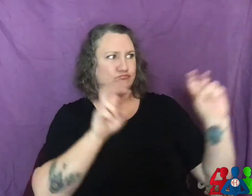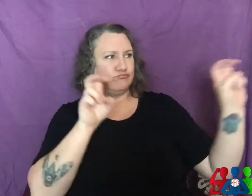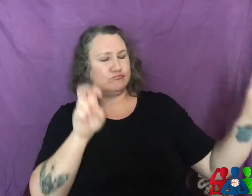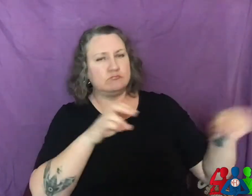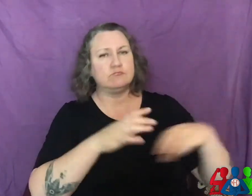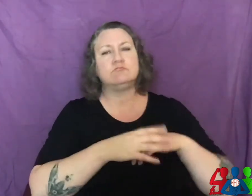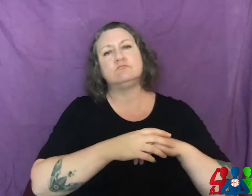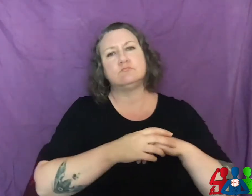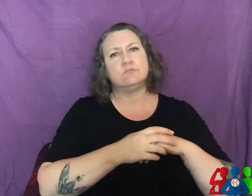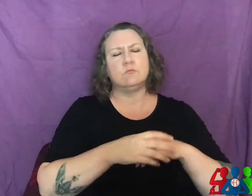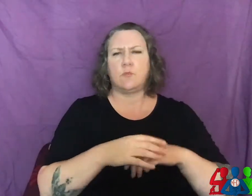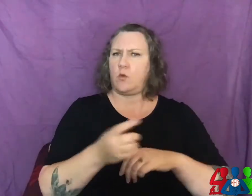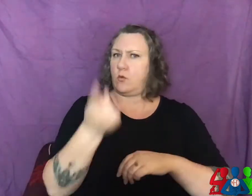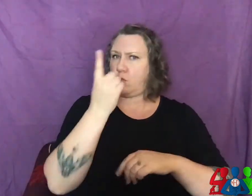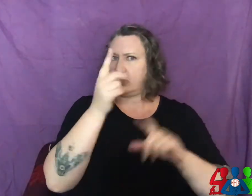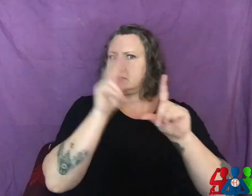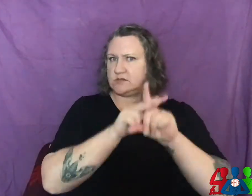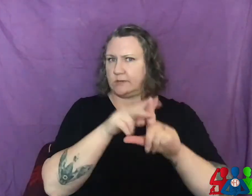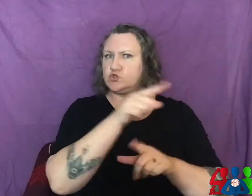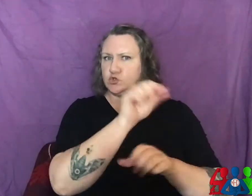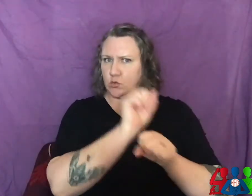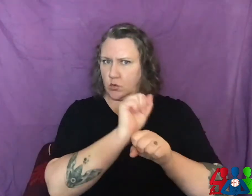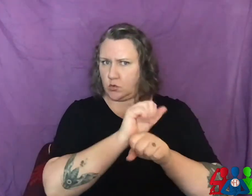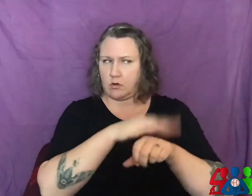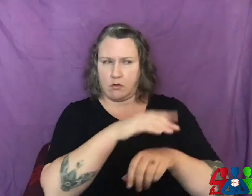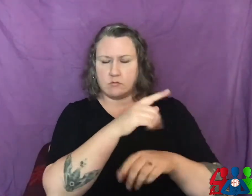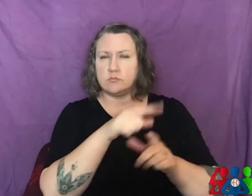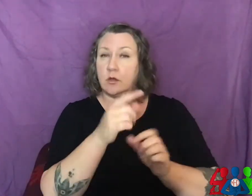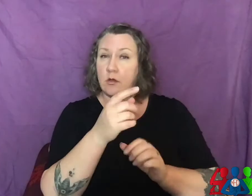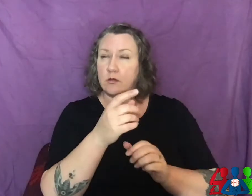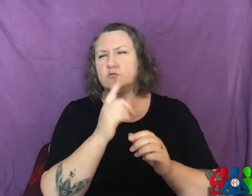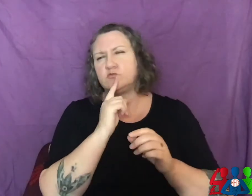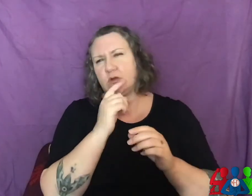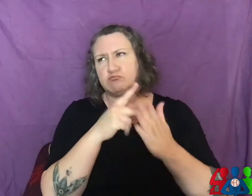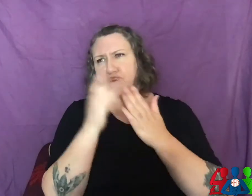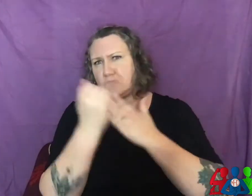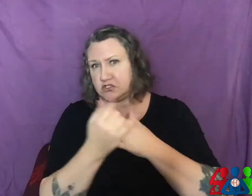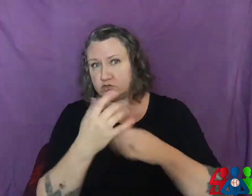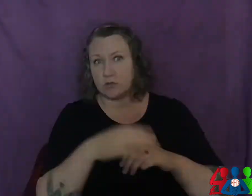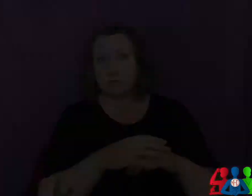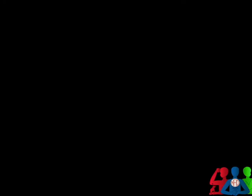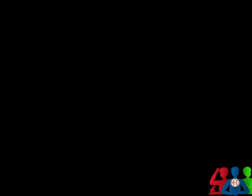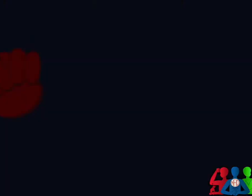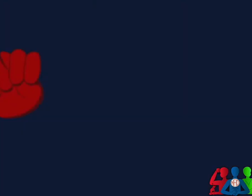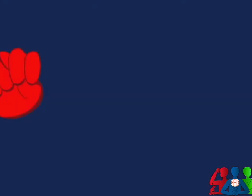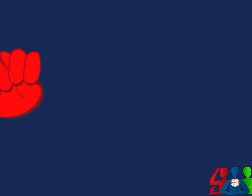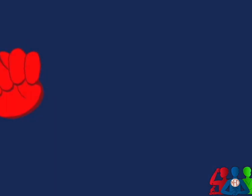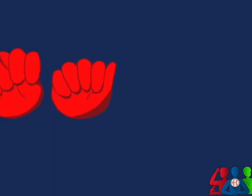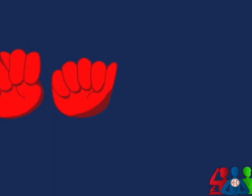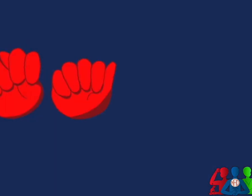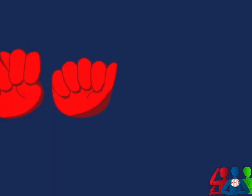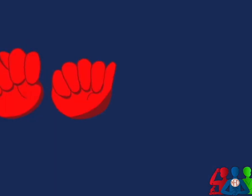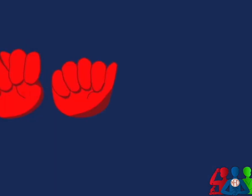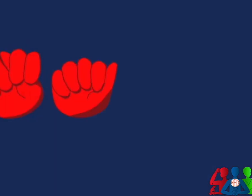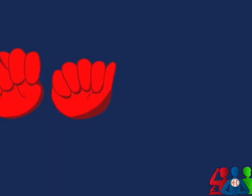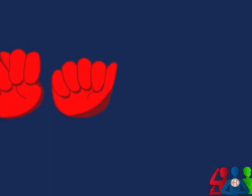so she was learning at home. One day we were working separately and she was working on an assignment from school.